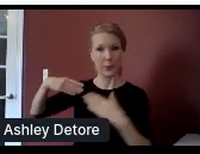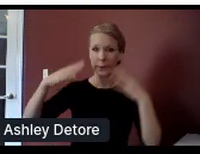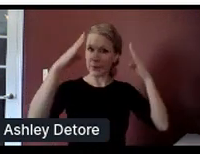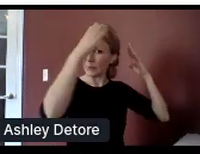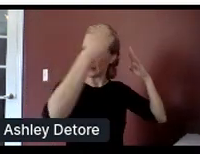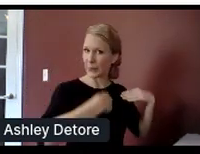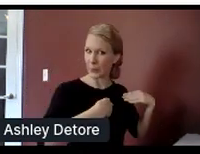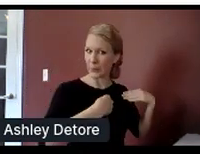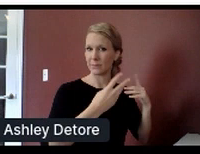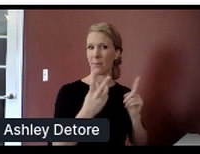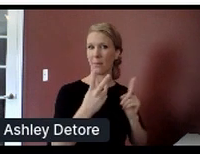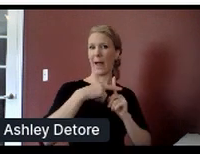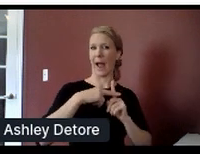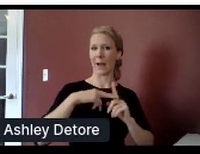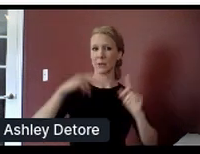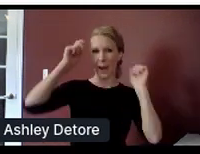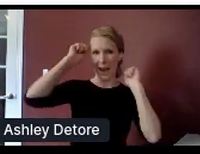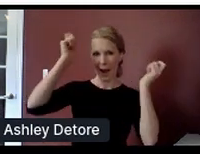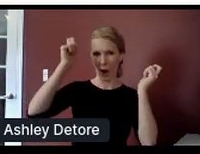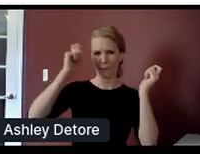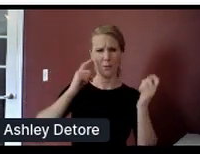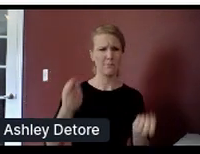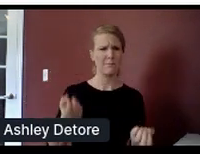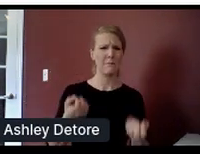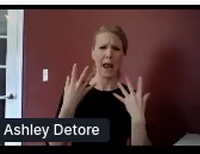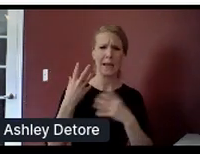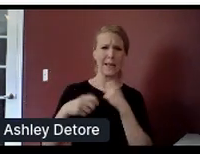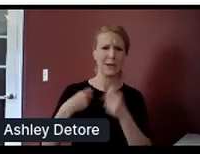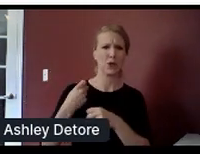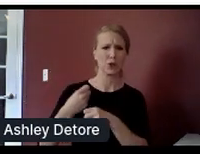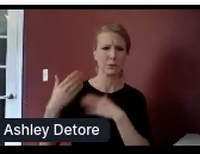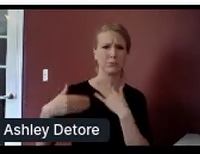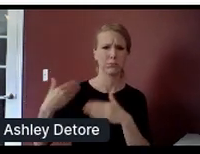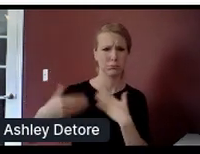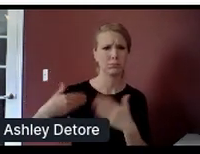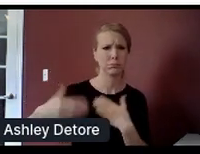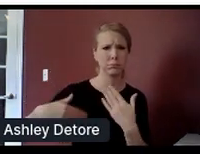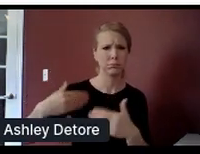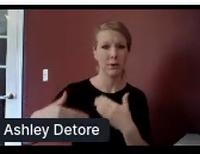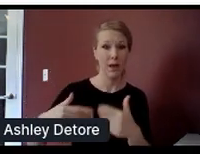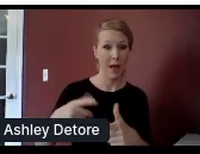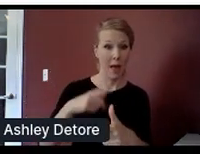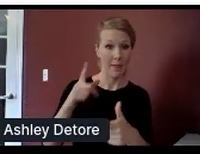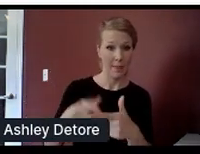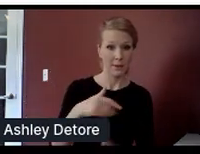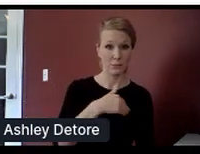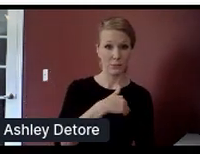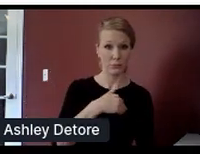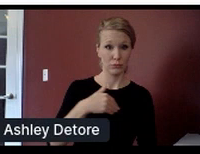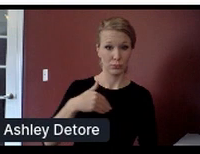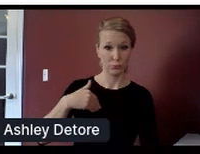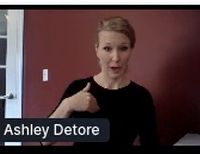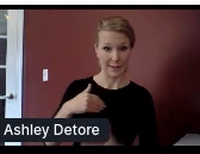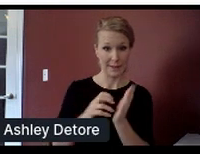It was only until I went through breast cancer and my hair fell out that I said,